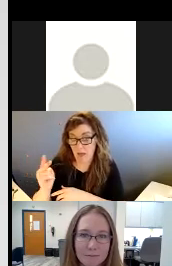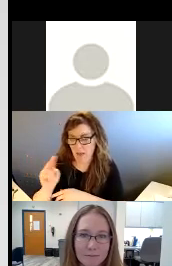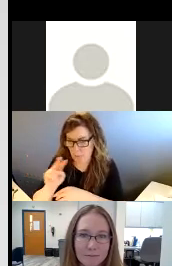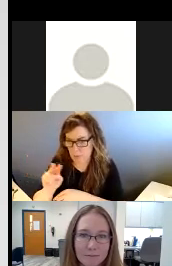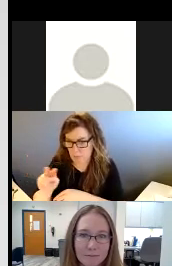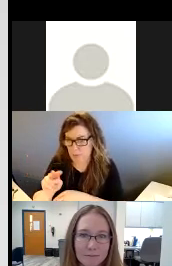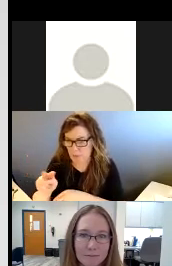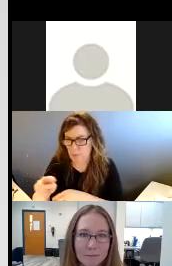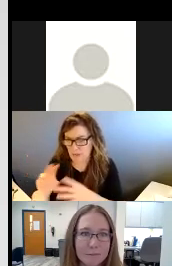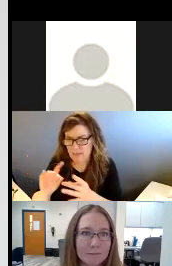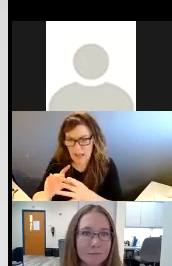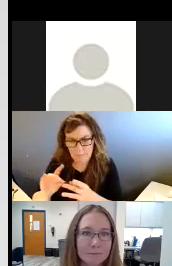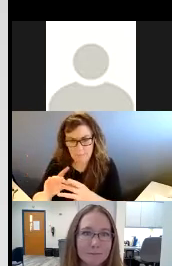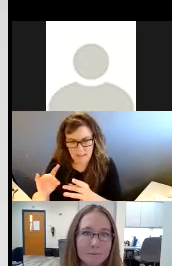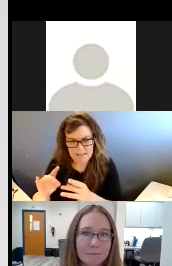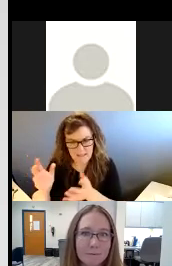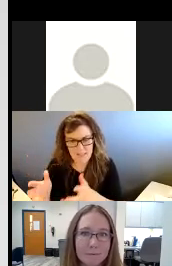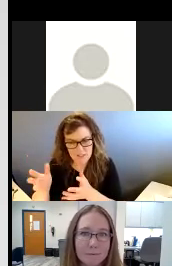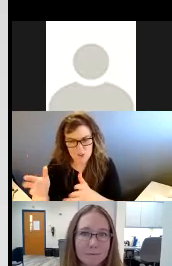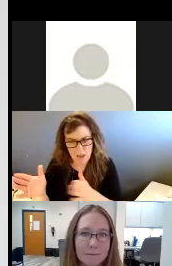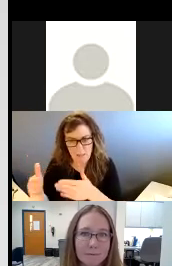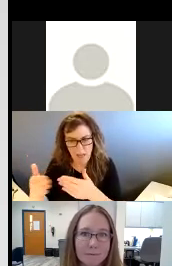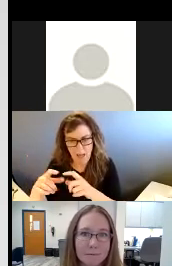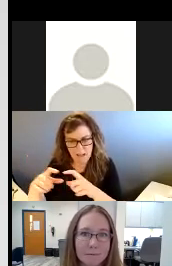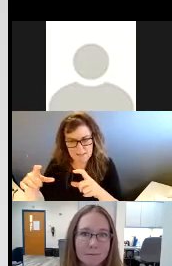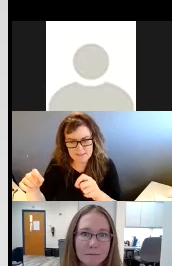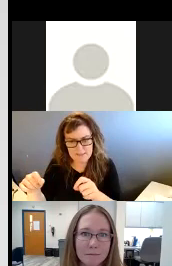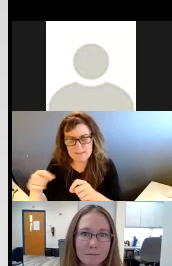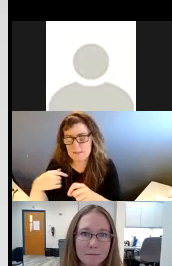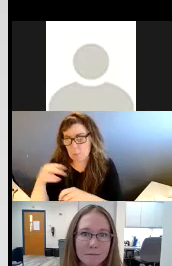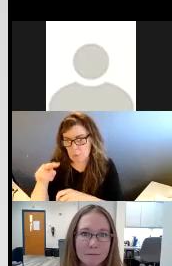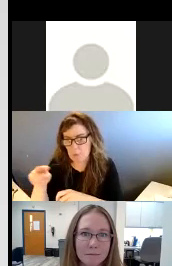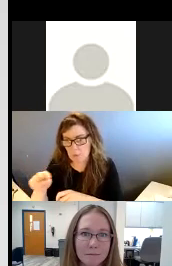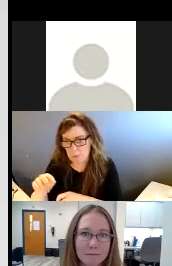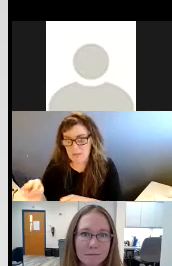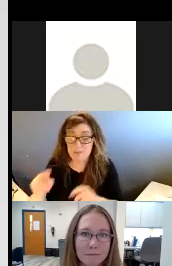SO WE CAN ADDRESS THEM. HOPEFULLY IT WAS USEFUL TO SEE THE EXAMPLES THAT